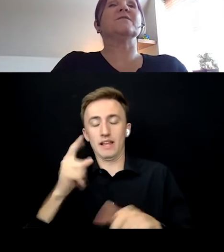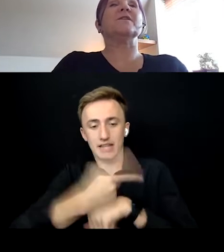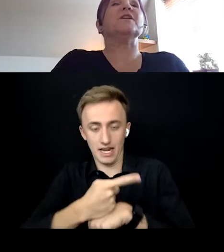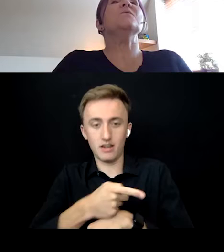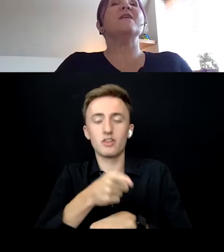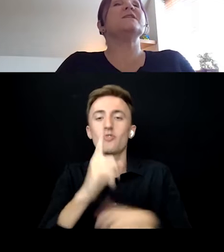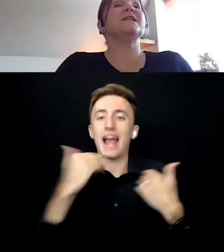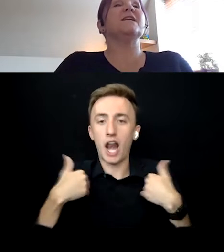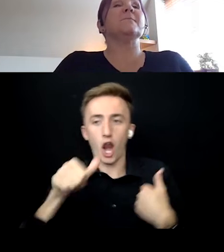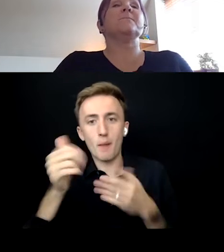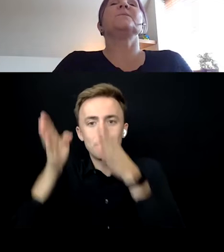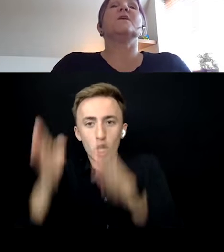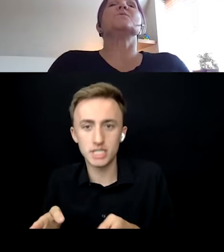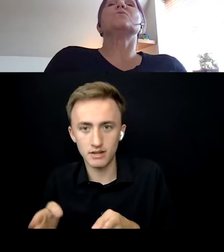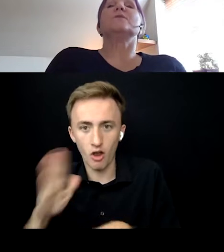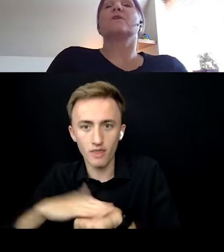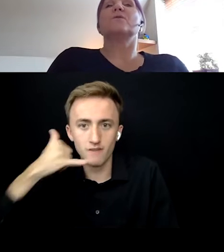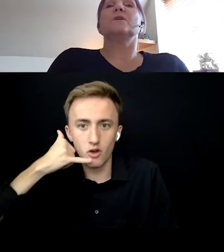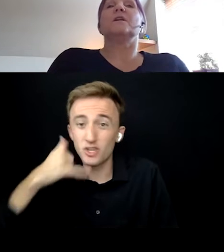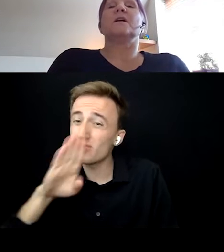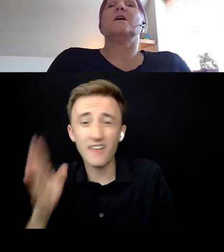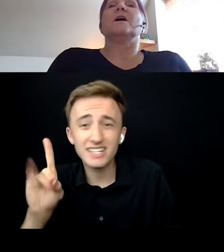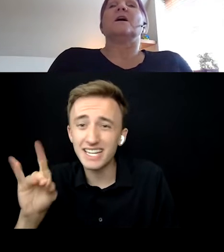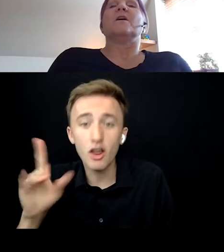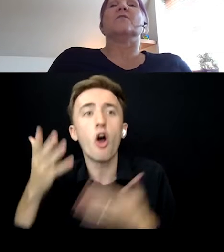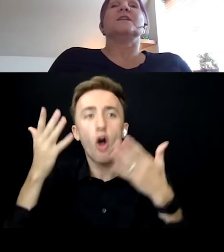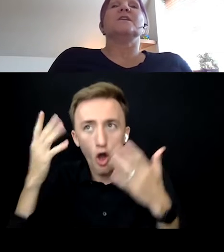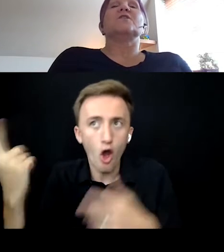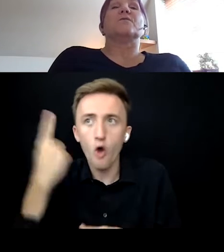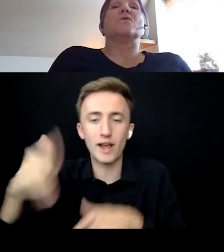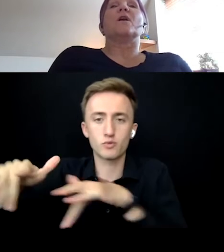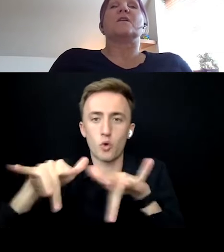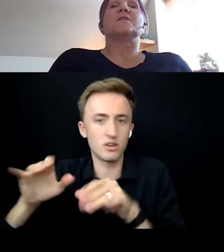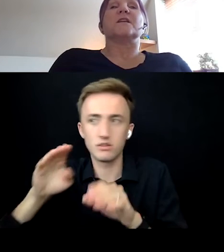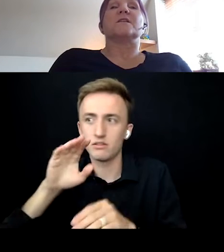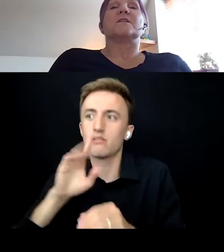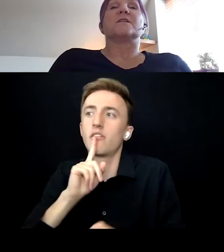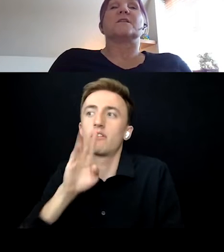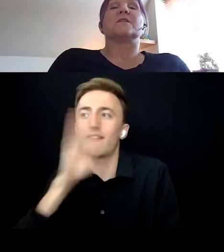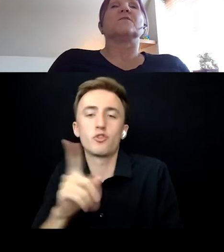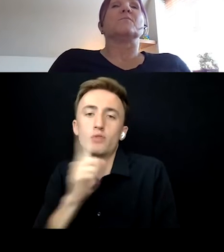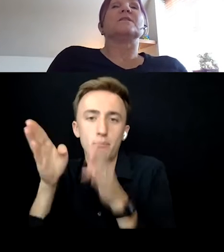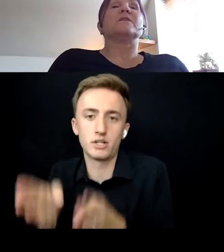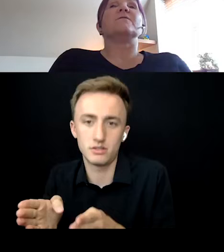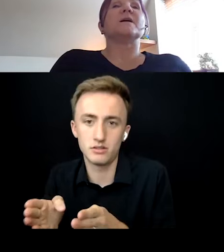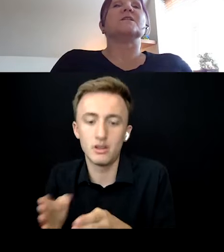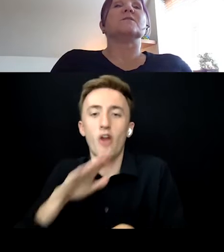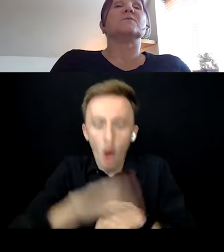phone and you never did. It was always recorded. And four glass disks, pieces of information was